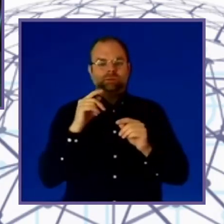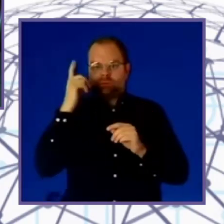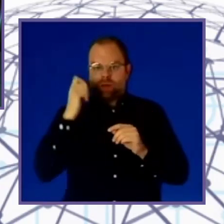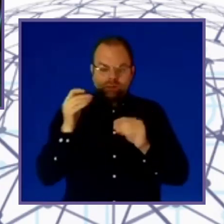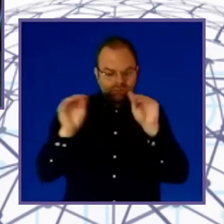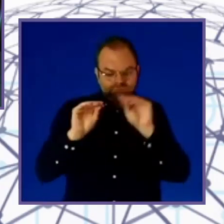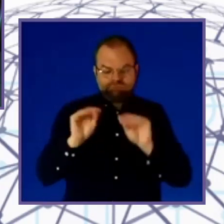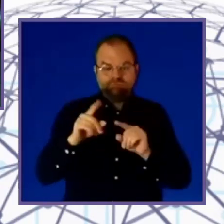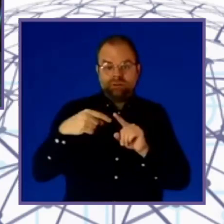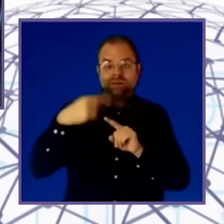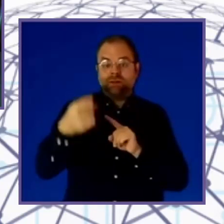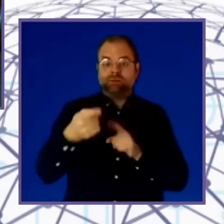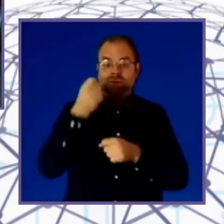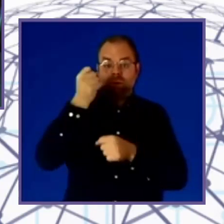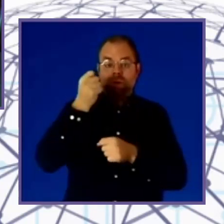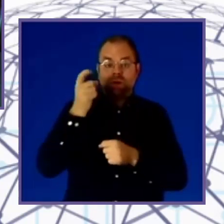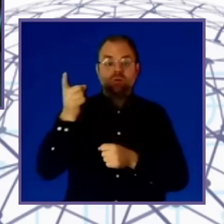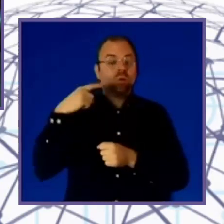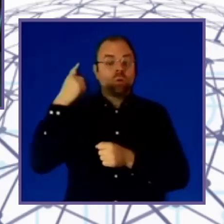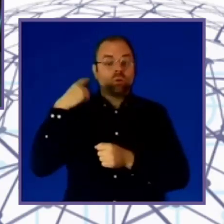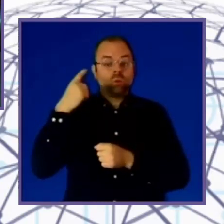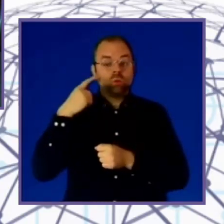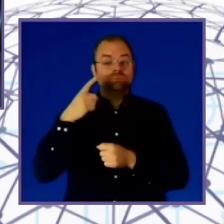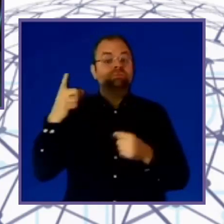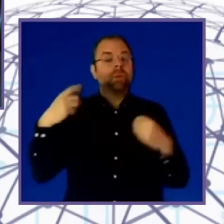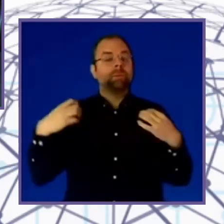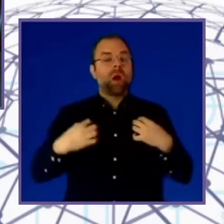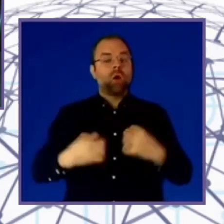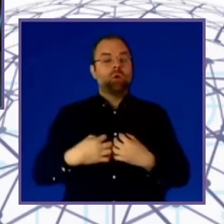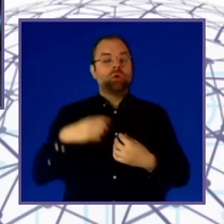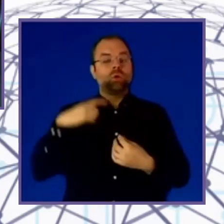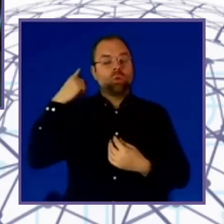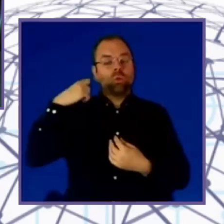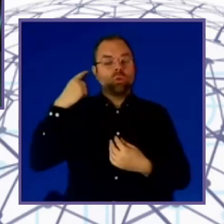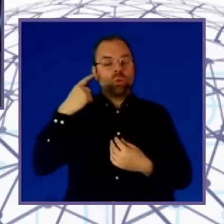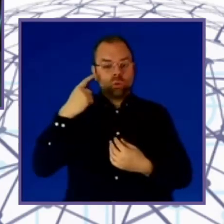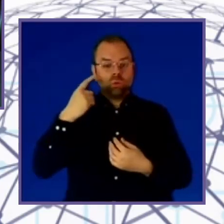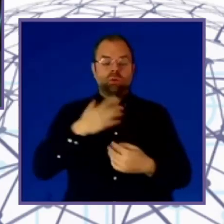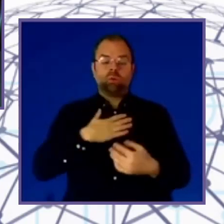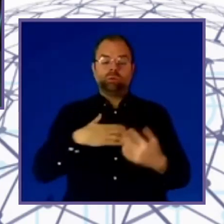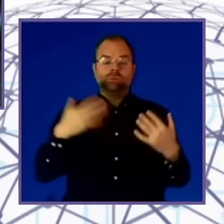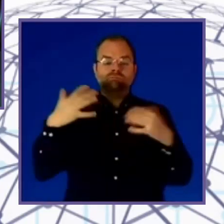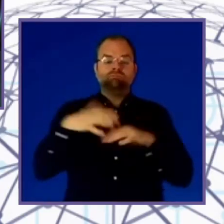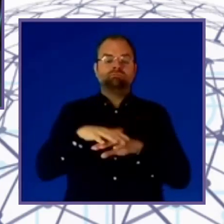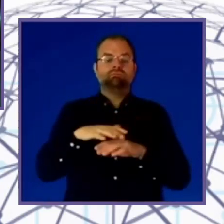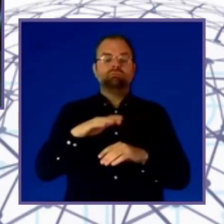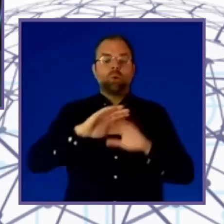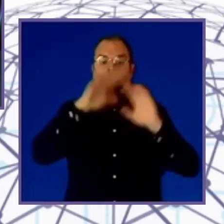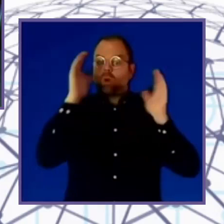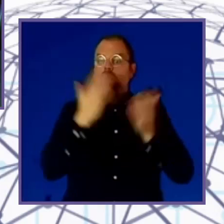charge per day for the most polluting vehicles. But many disabled people have no choice but to